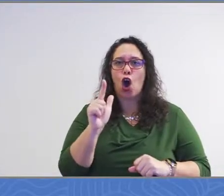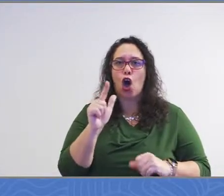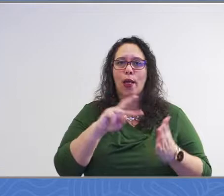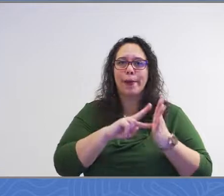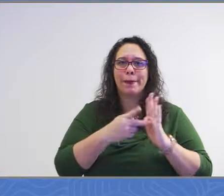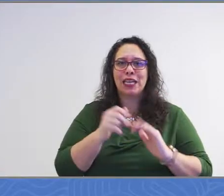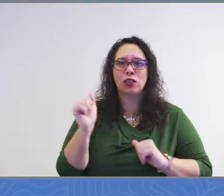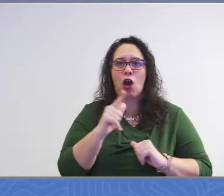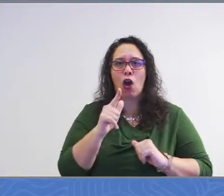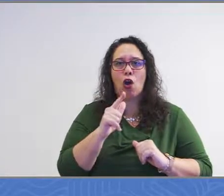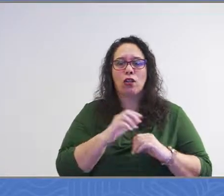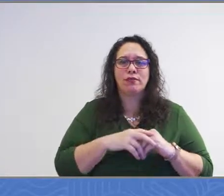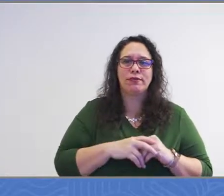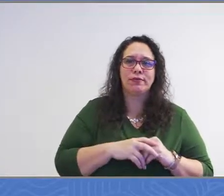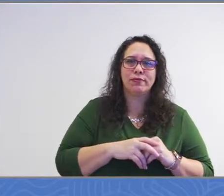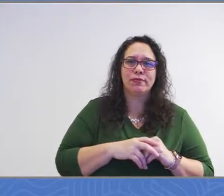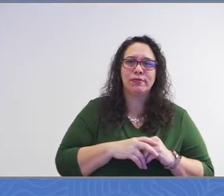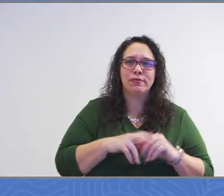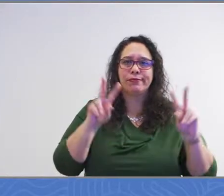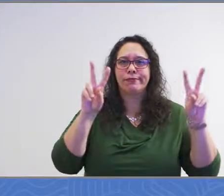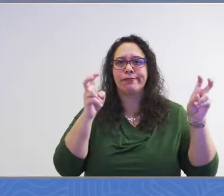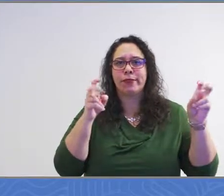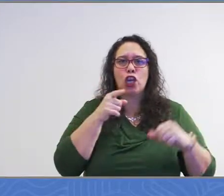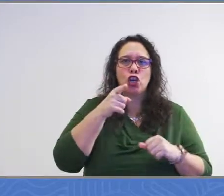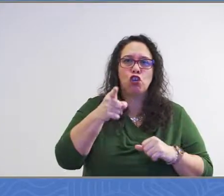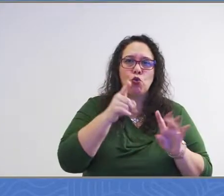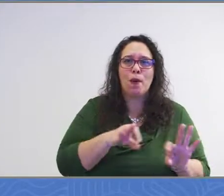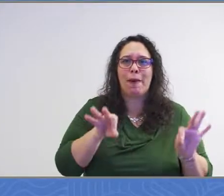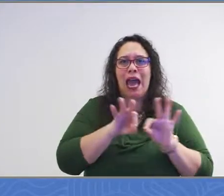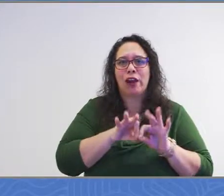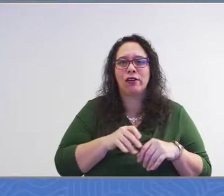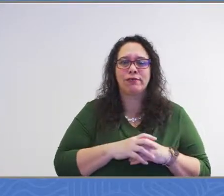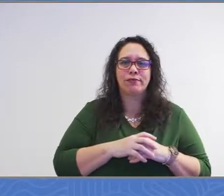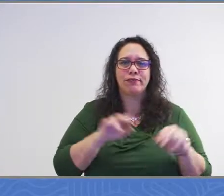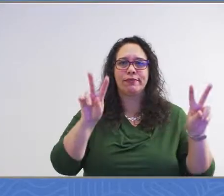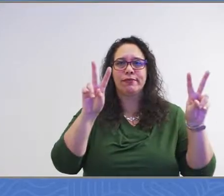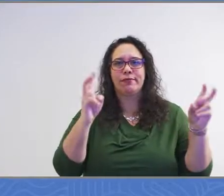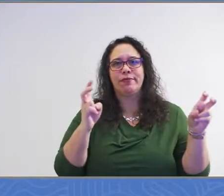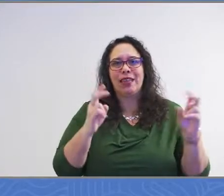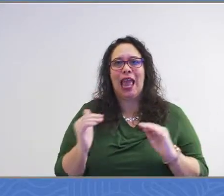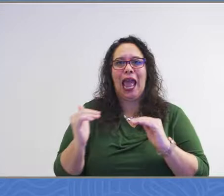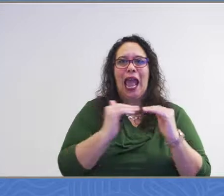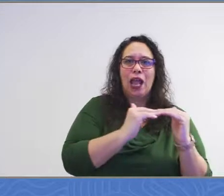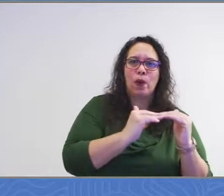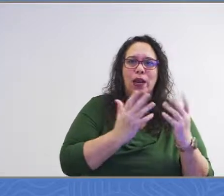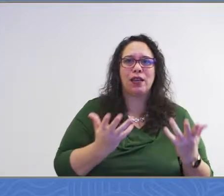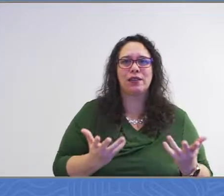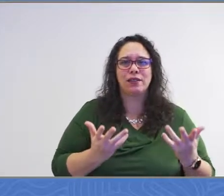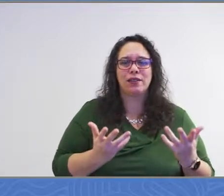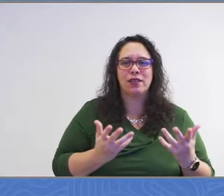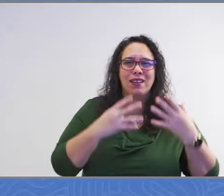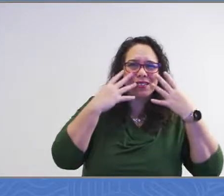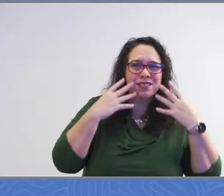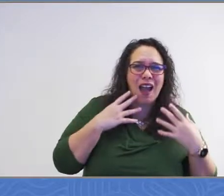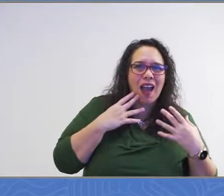and equity is everything. It is too bad that these are just slogan and they're are not true practices for the district.